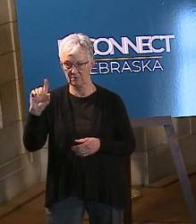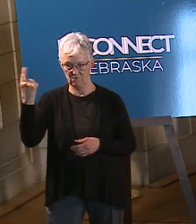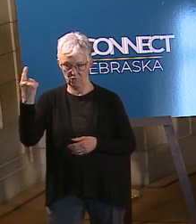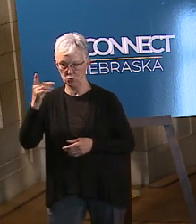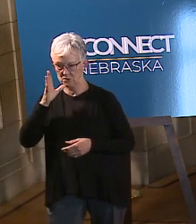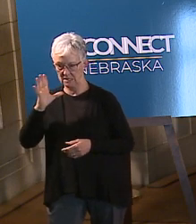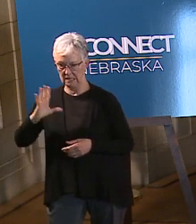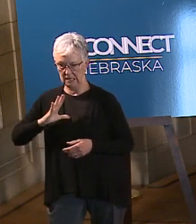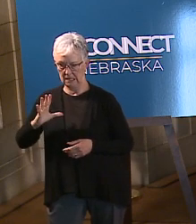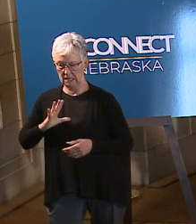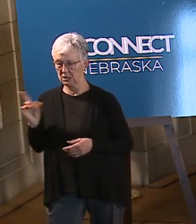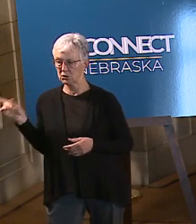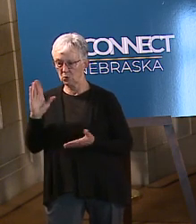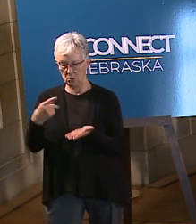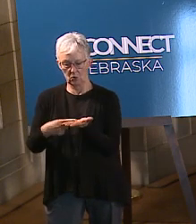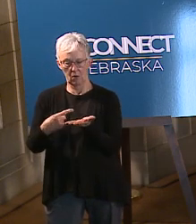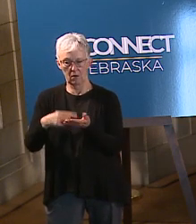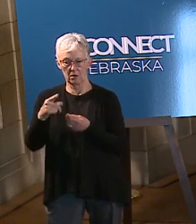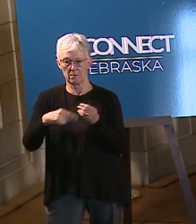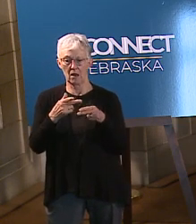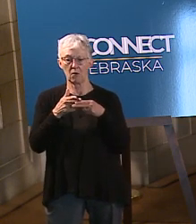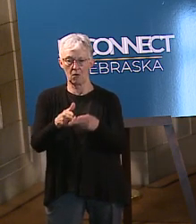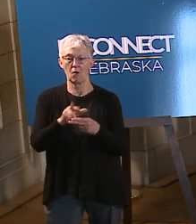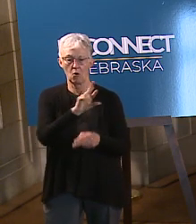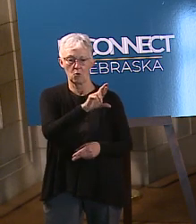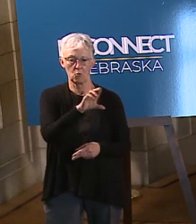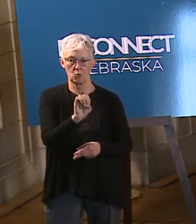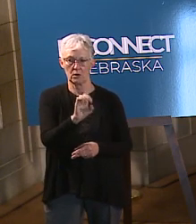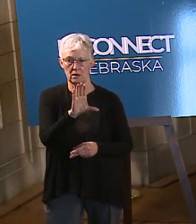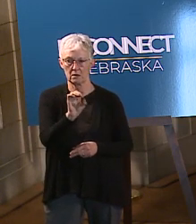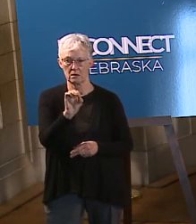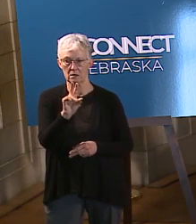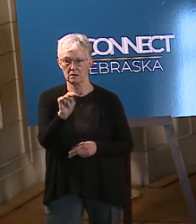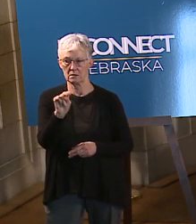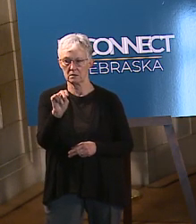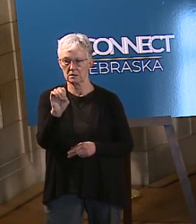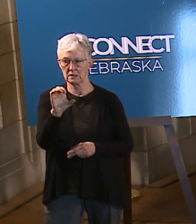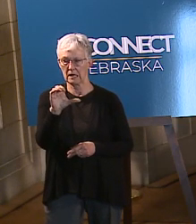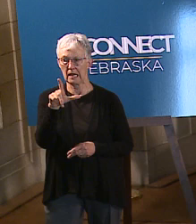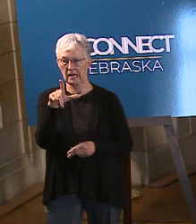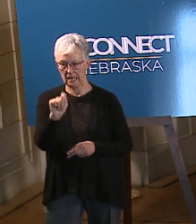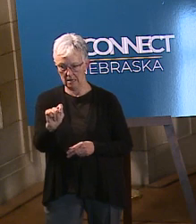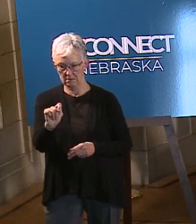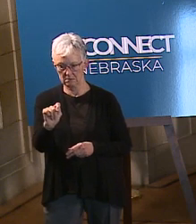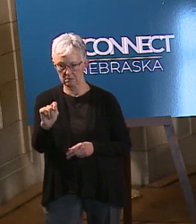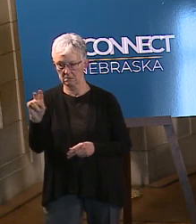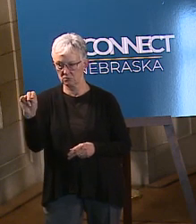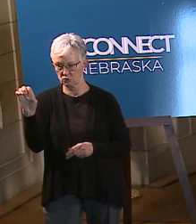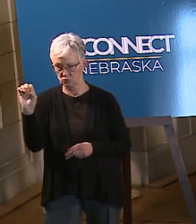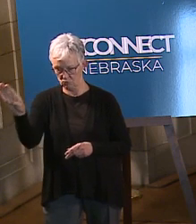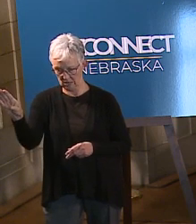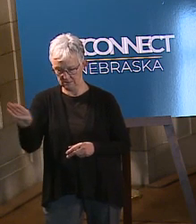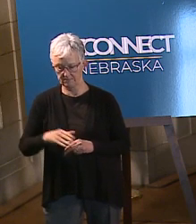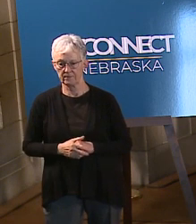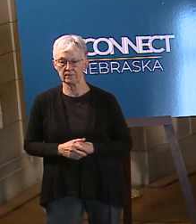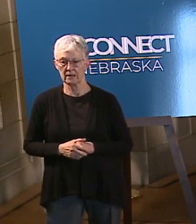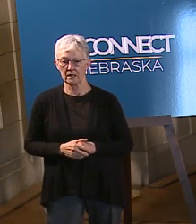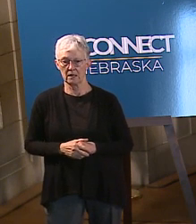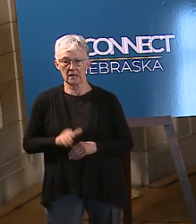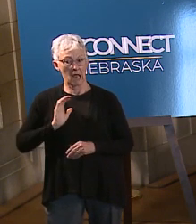STARTING WITH MY LOVELY WIFE SUZANNE, OUR FIRST LADY, SHE'S GOING TO TALK ABOUT RECONNECT